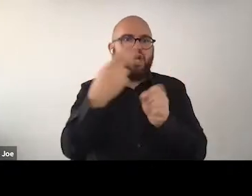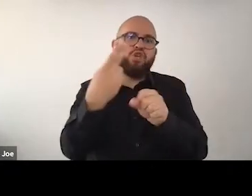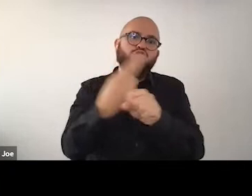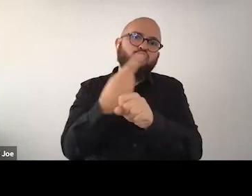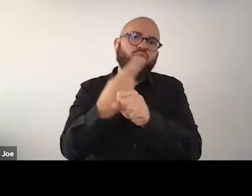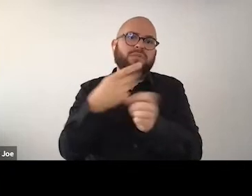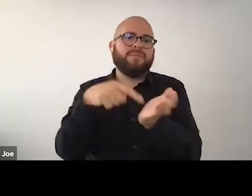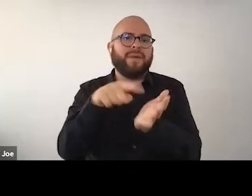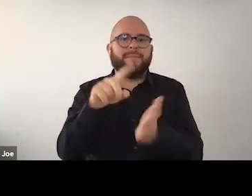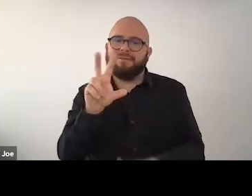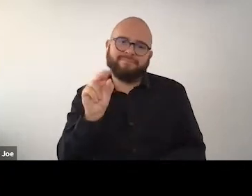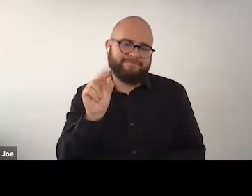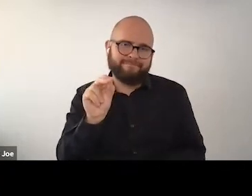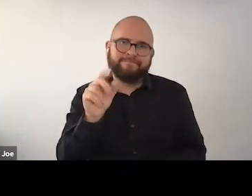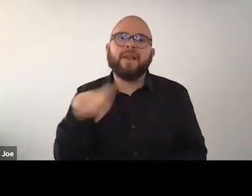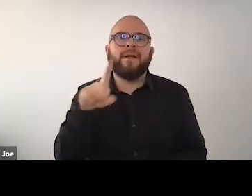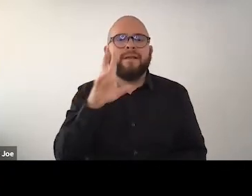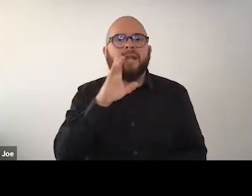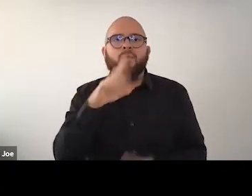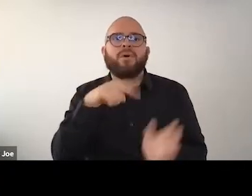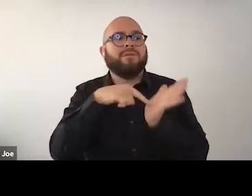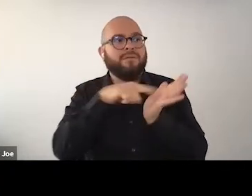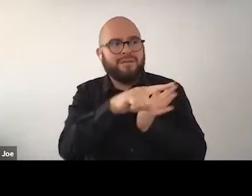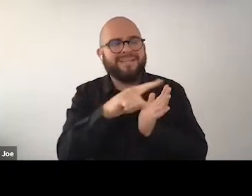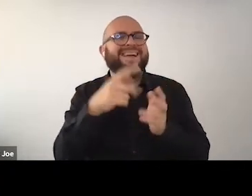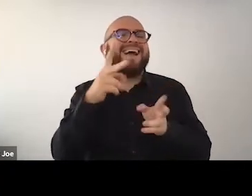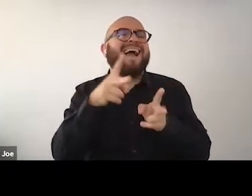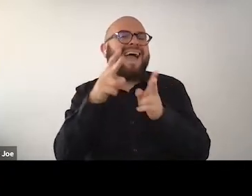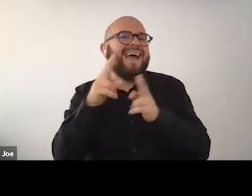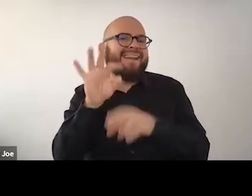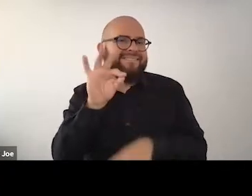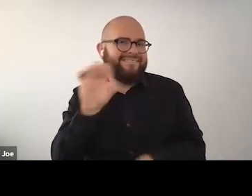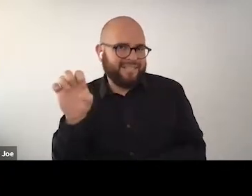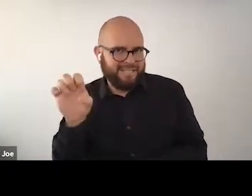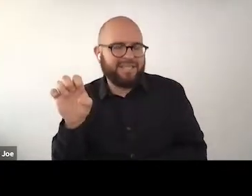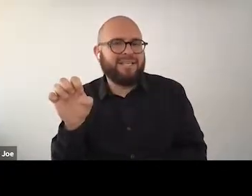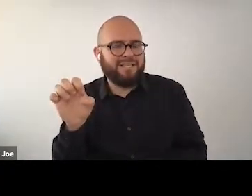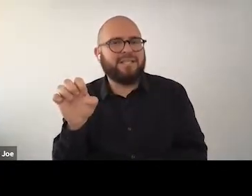but they would generate this edit fee to allow the company to use the spot.